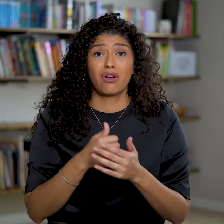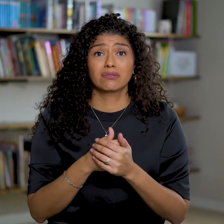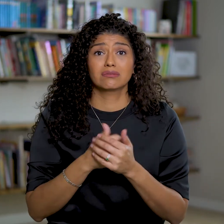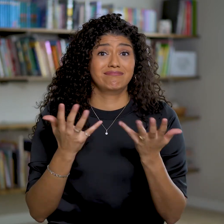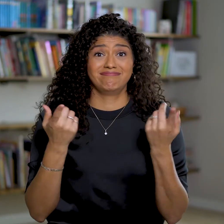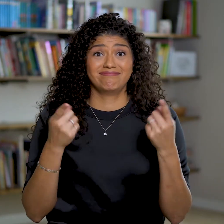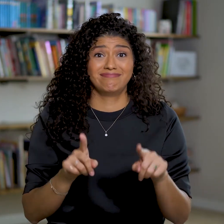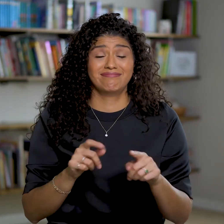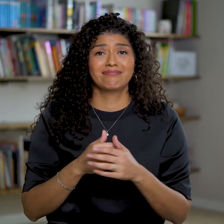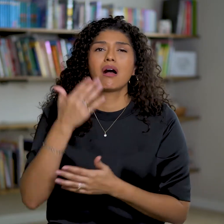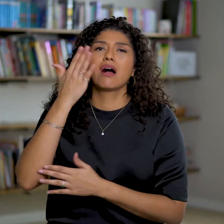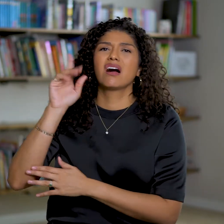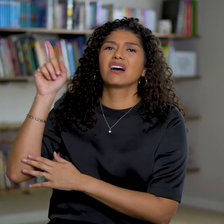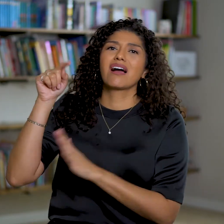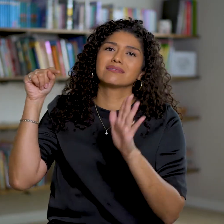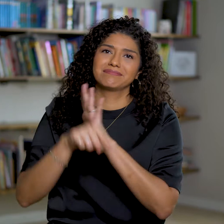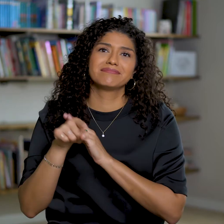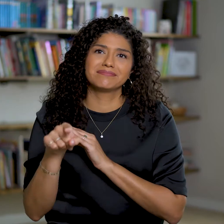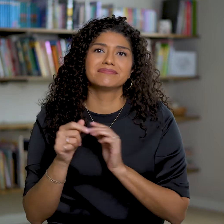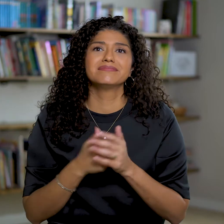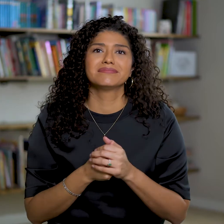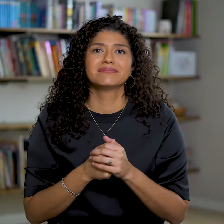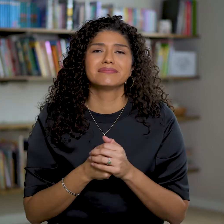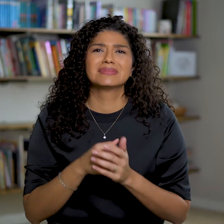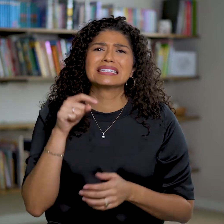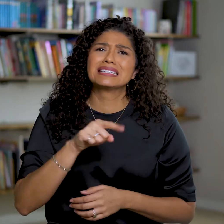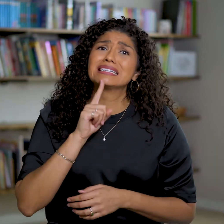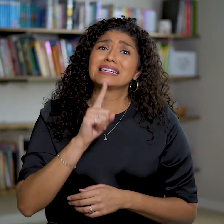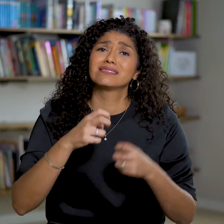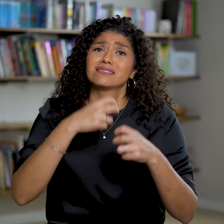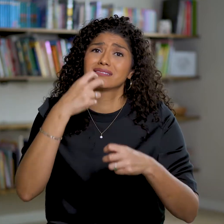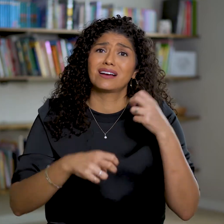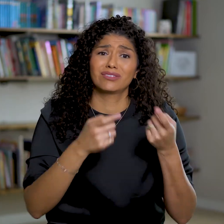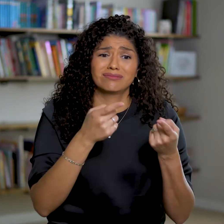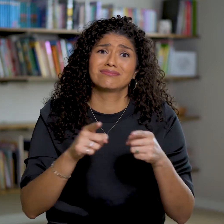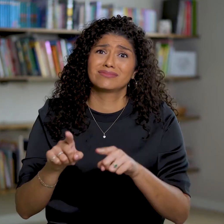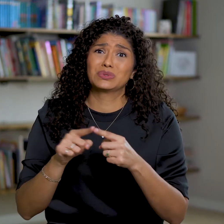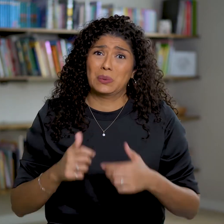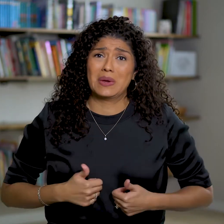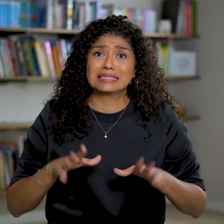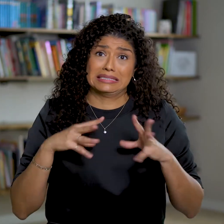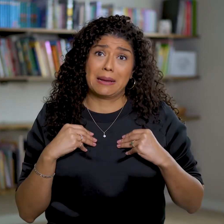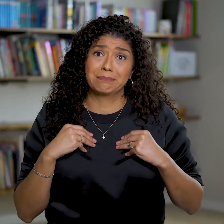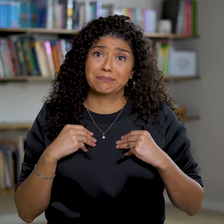God strikes him dead. This is a hard scene to stomach,